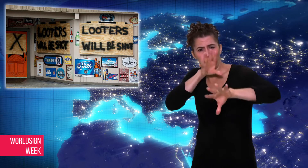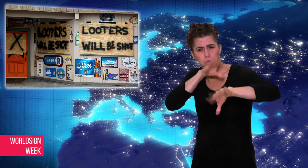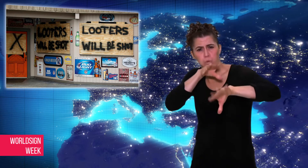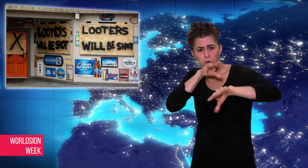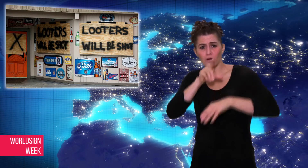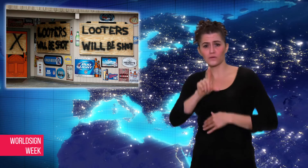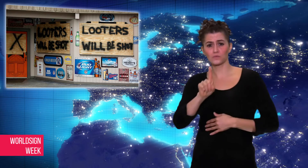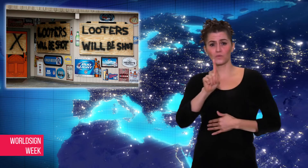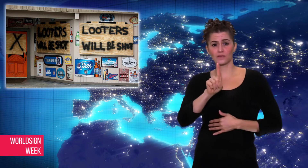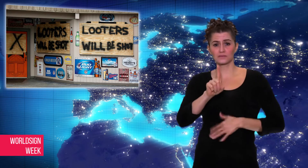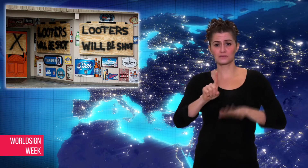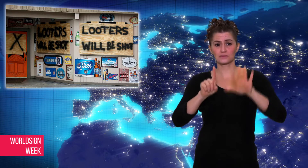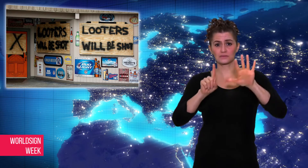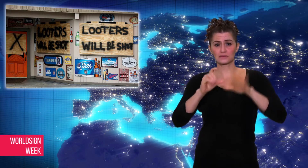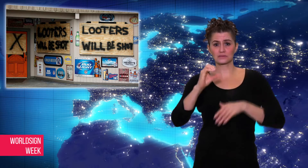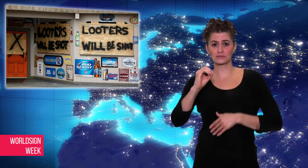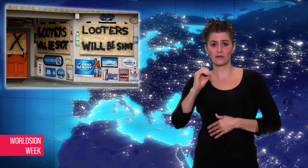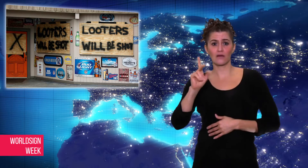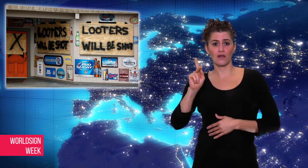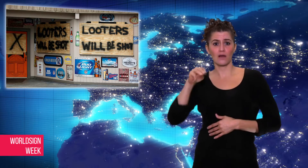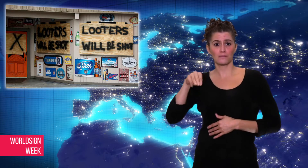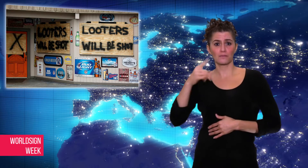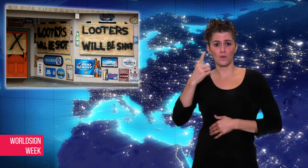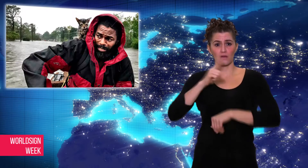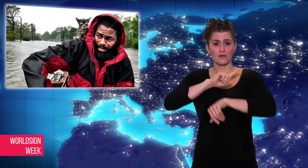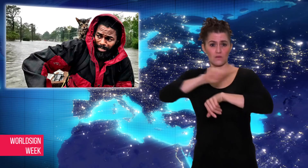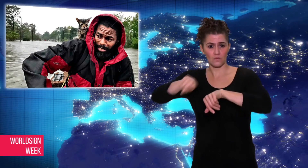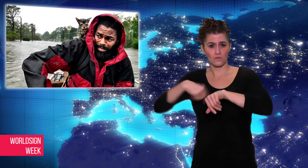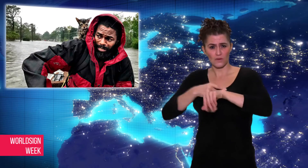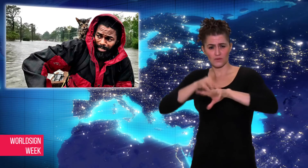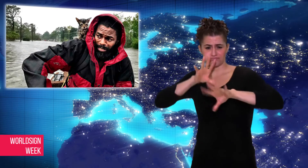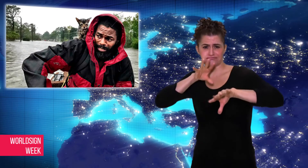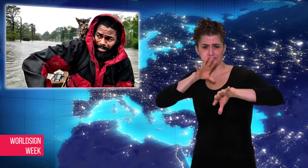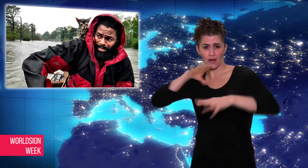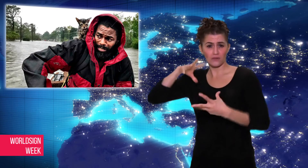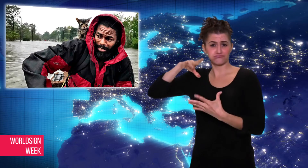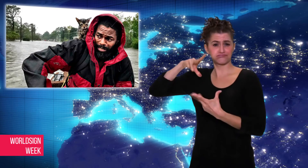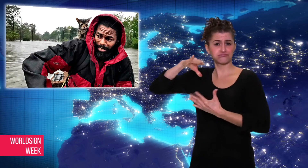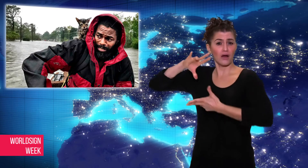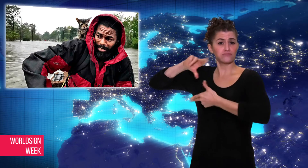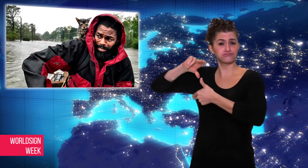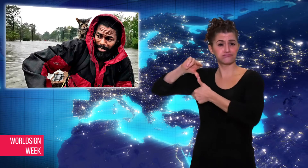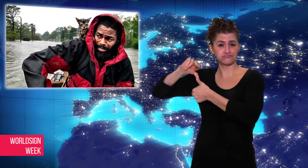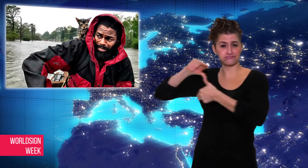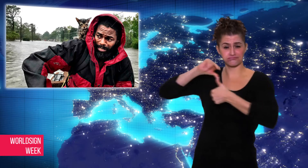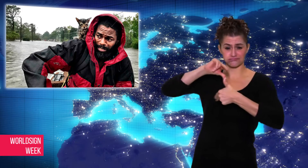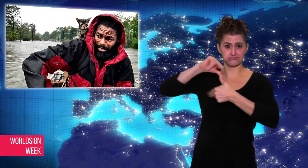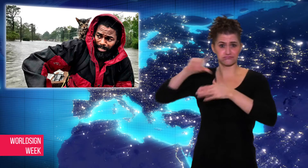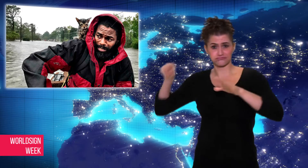Category 2 storm, with winds clocking